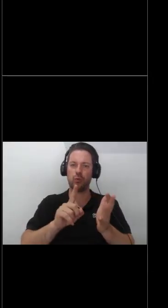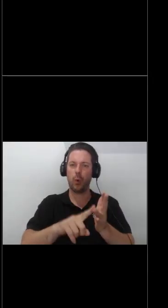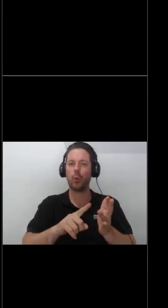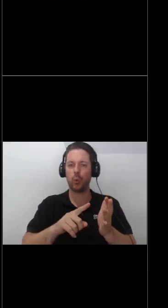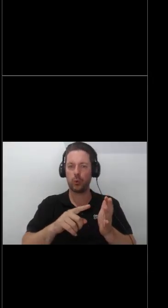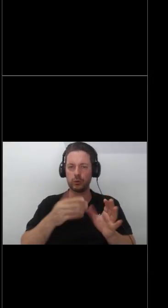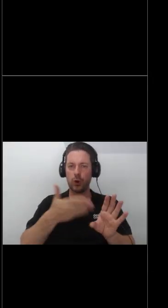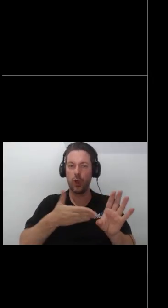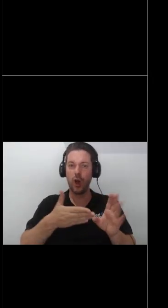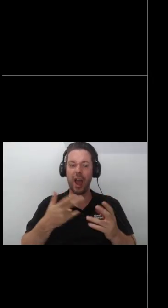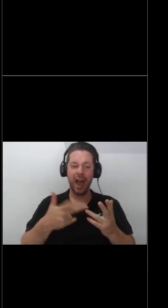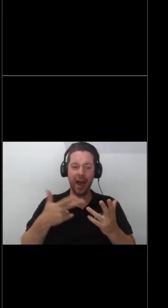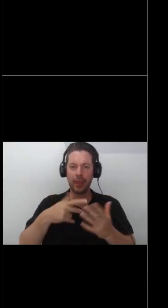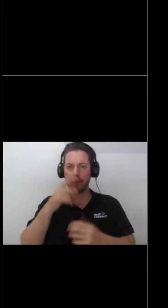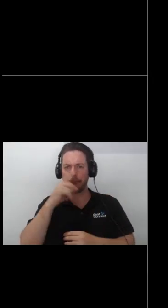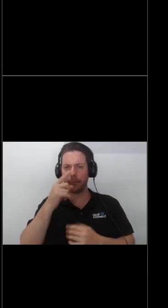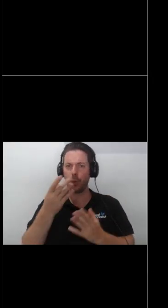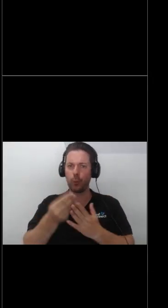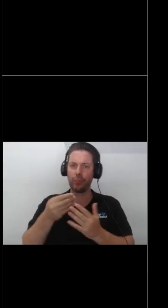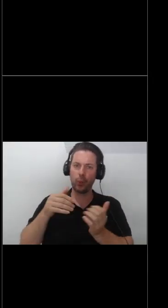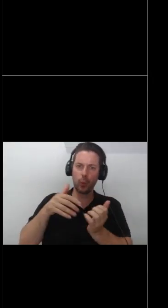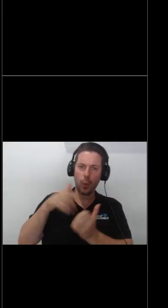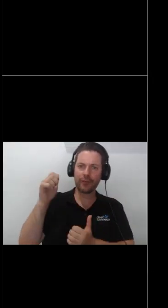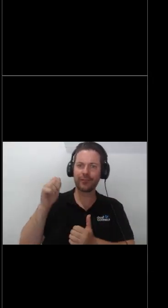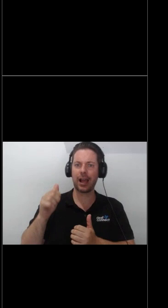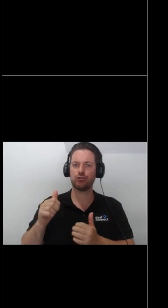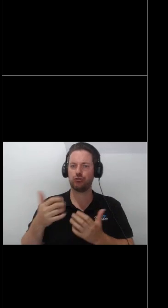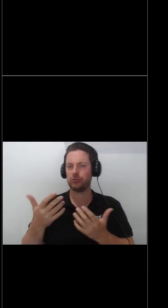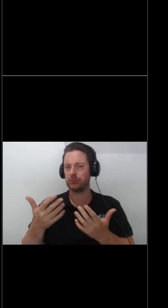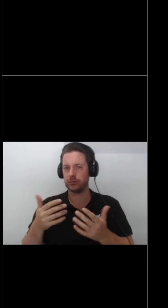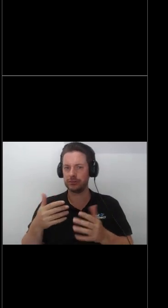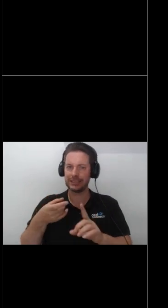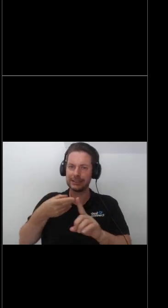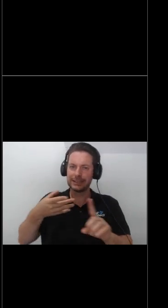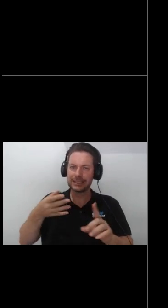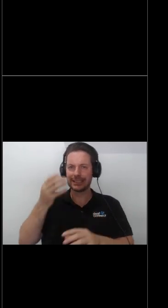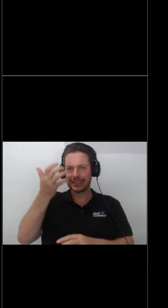or experience as a neuropsychologist and look into court.